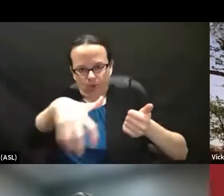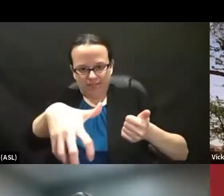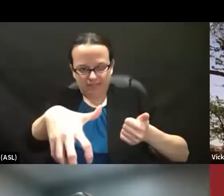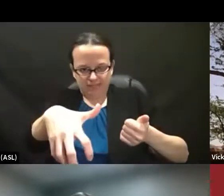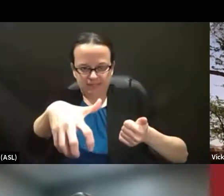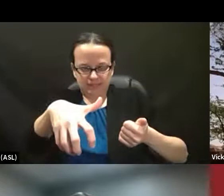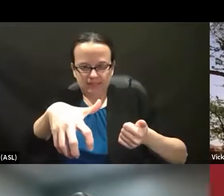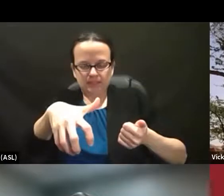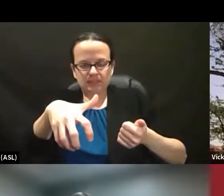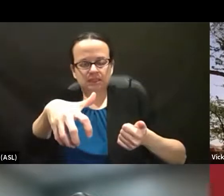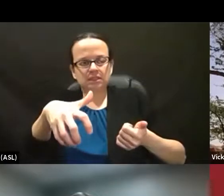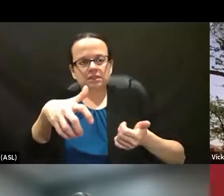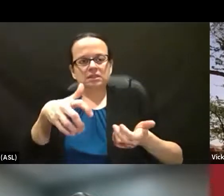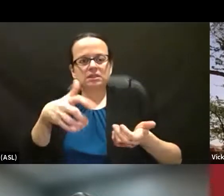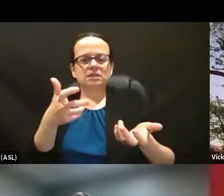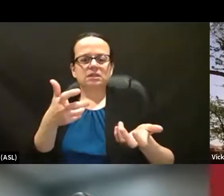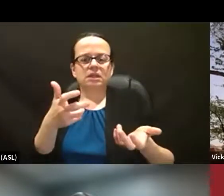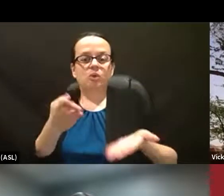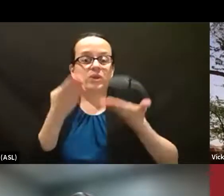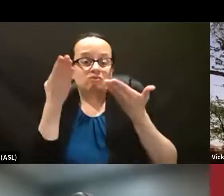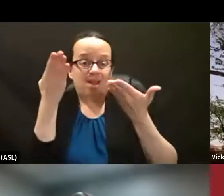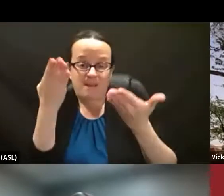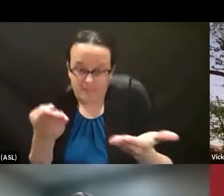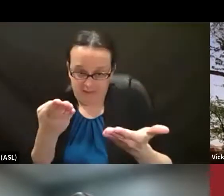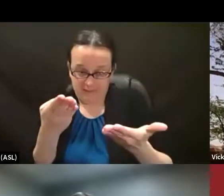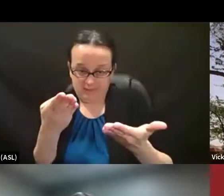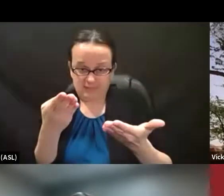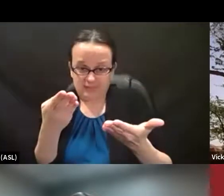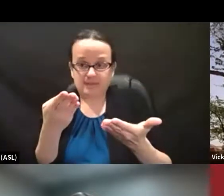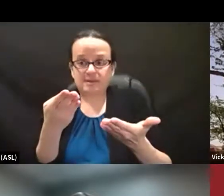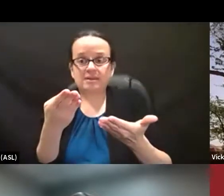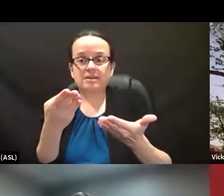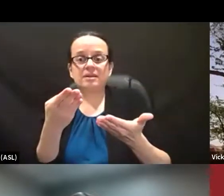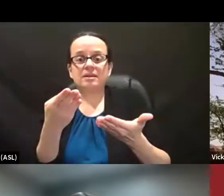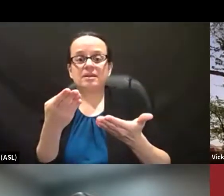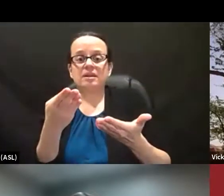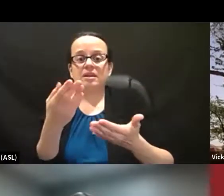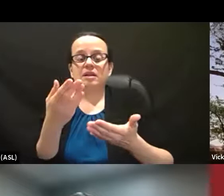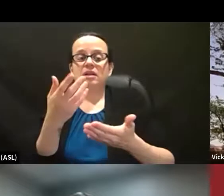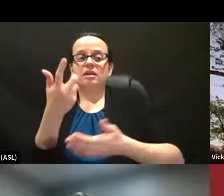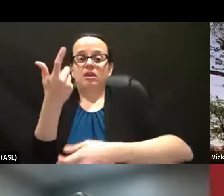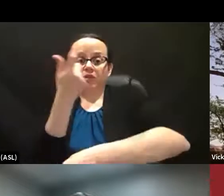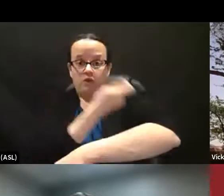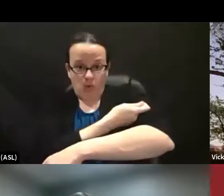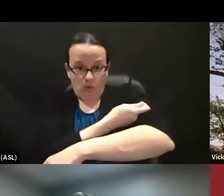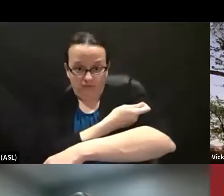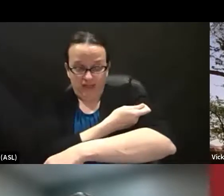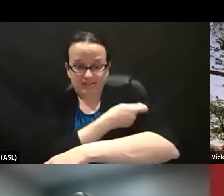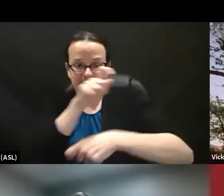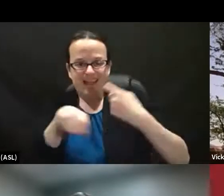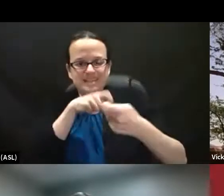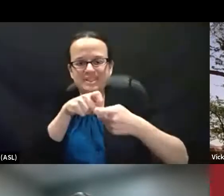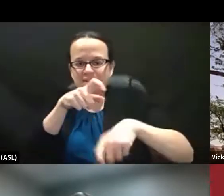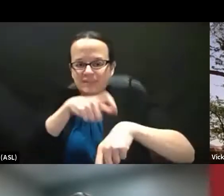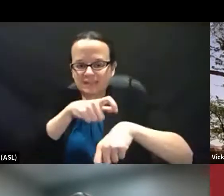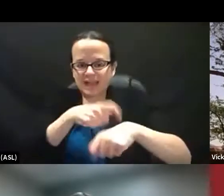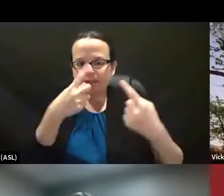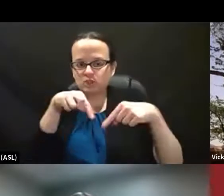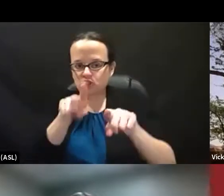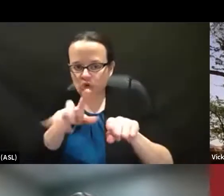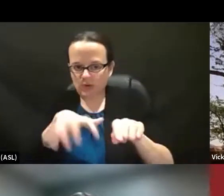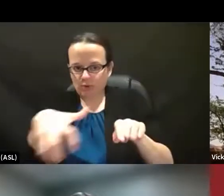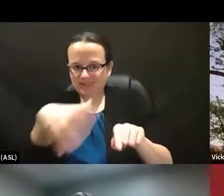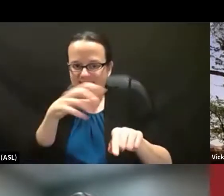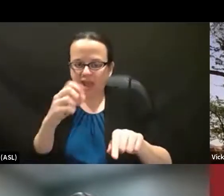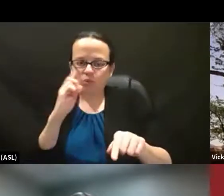Janice Hoffman (Pharm.D): We we recommend getting the the covert vaccine at certain times during pregnancy and we recommend that every.